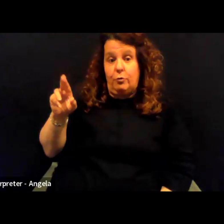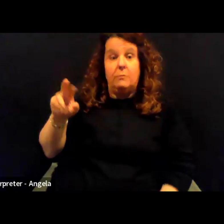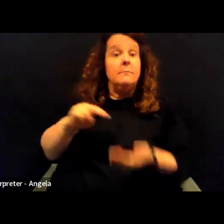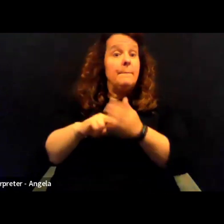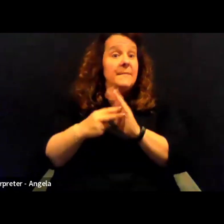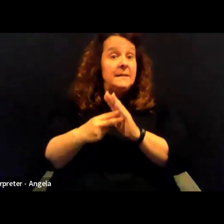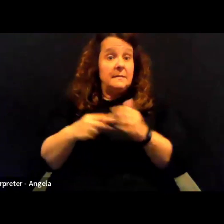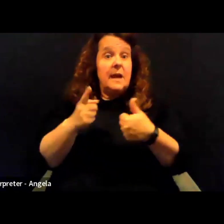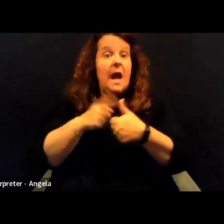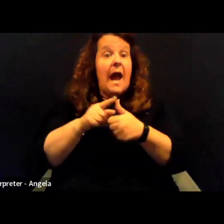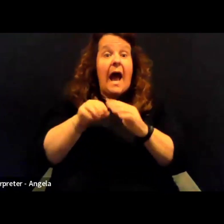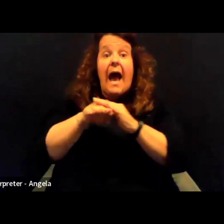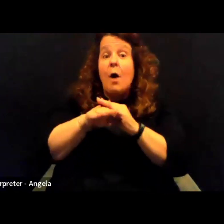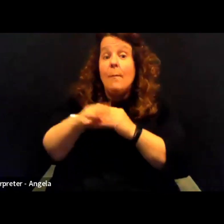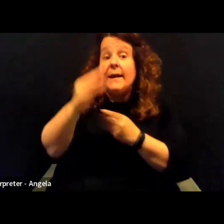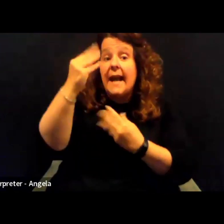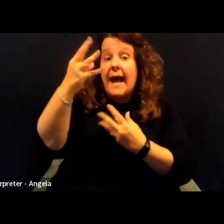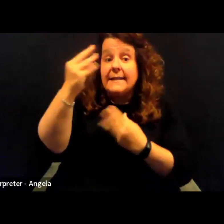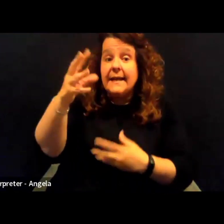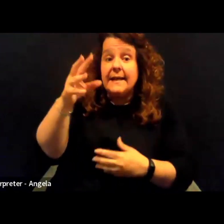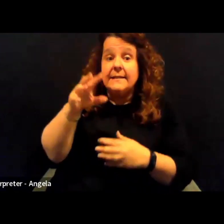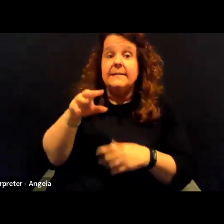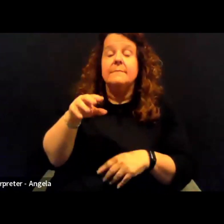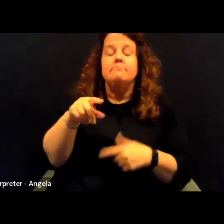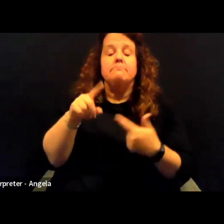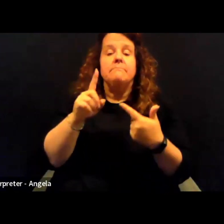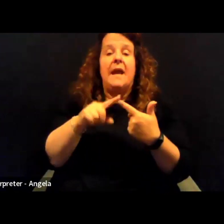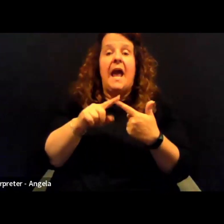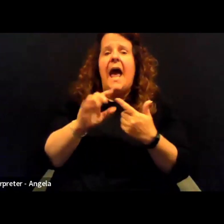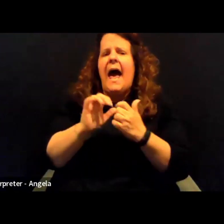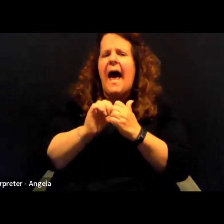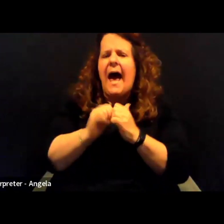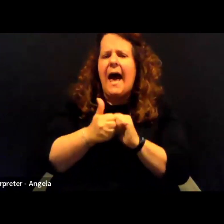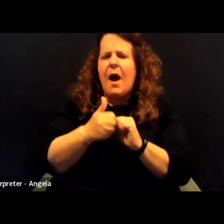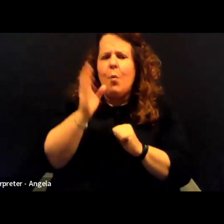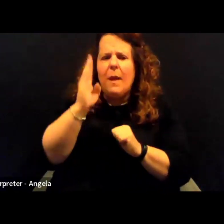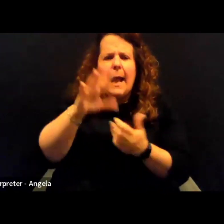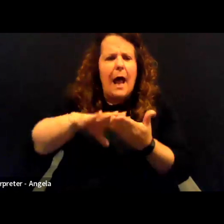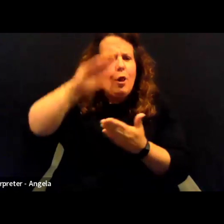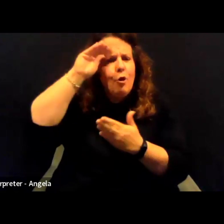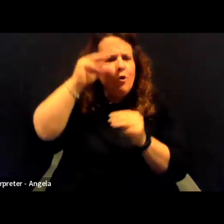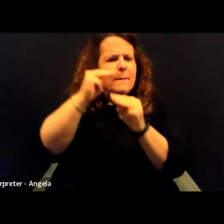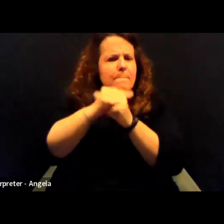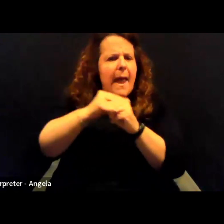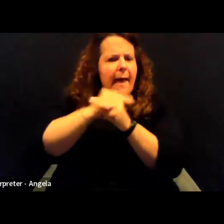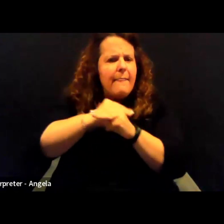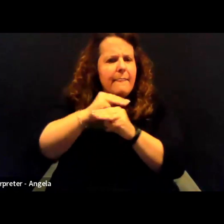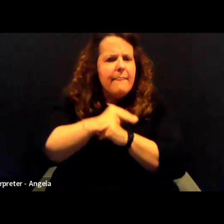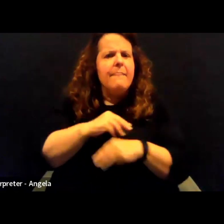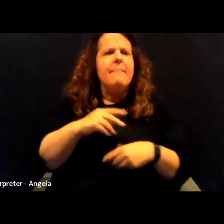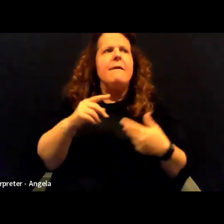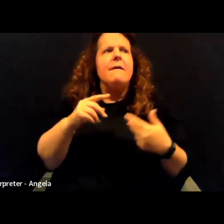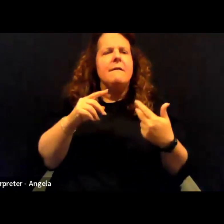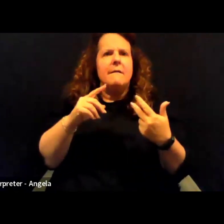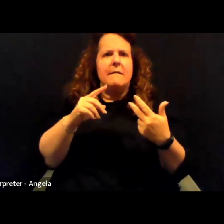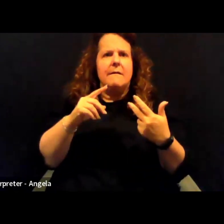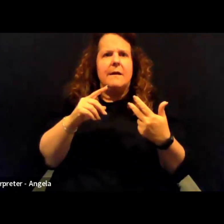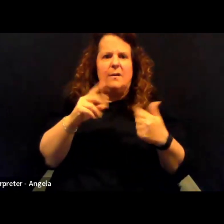am I going to access data? How am I going to learn the math that I need to learn? Because I'm going to have to be in high level physics.